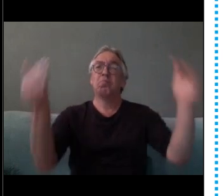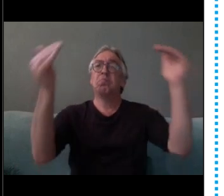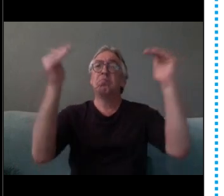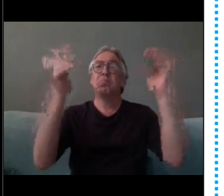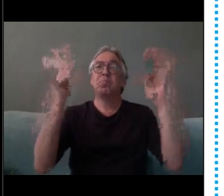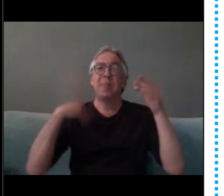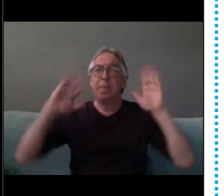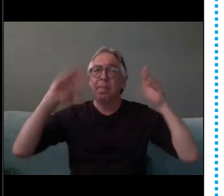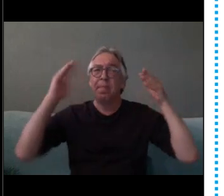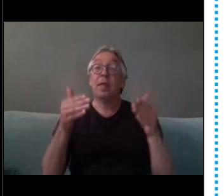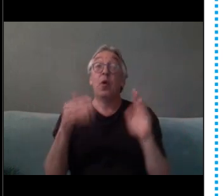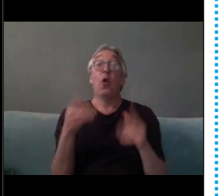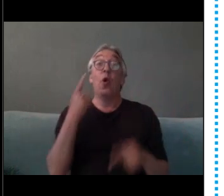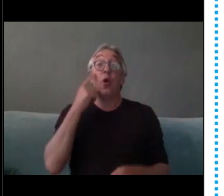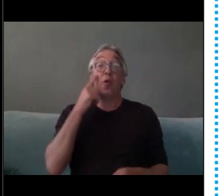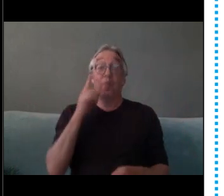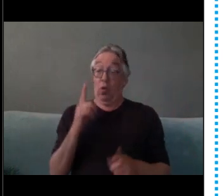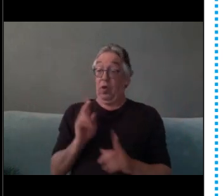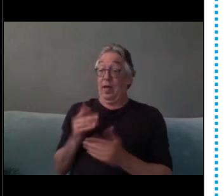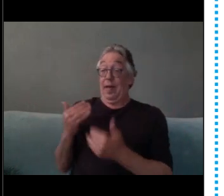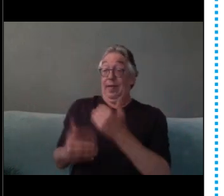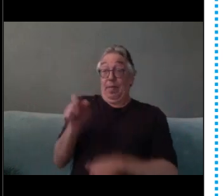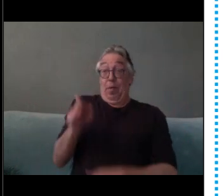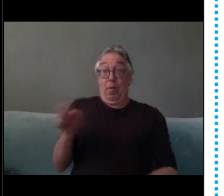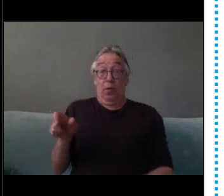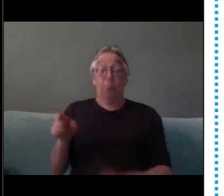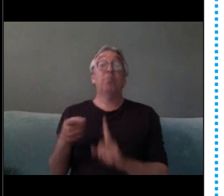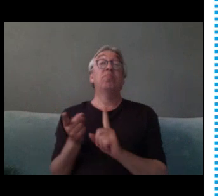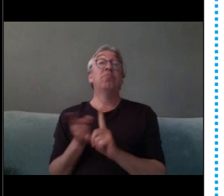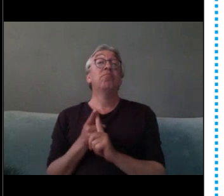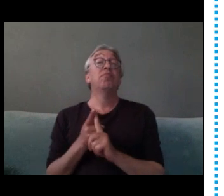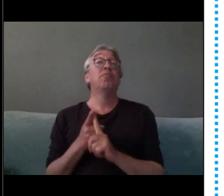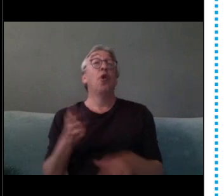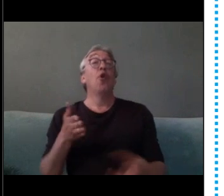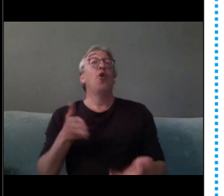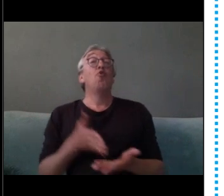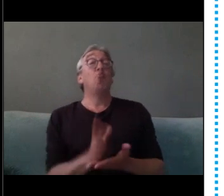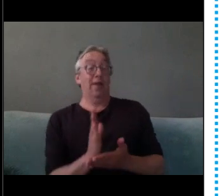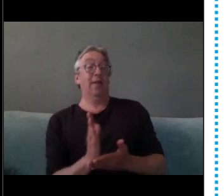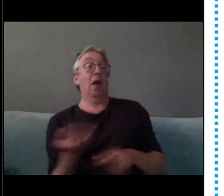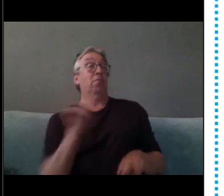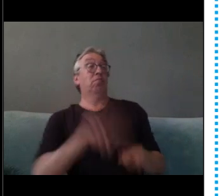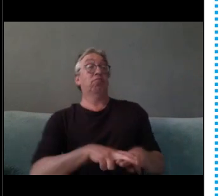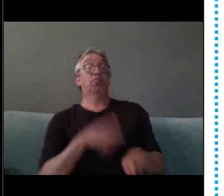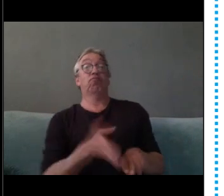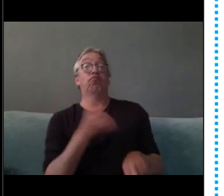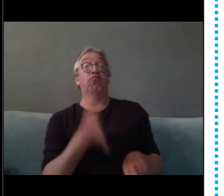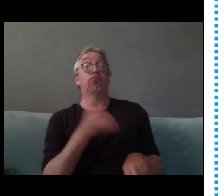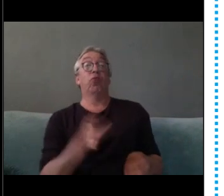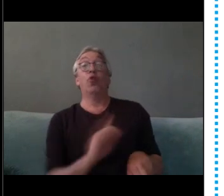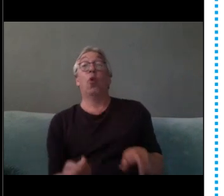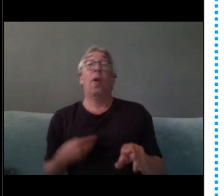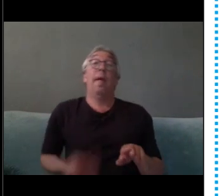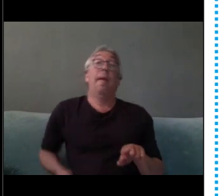But it's a right to access to transport at no additional charge. It also applies for urban and suburban and regional rail.